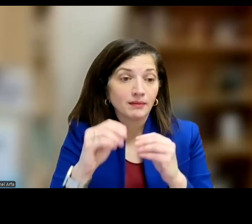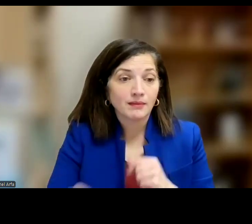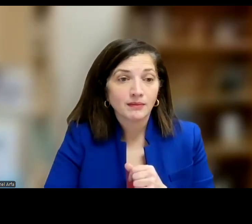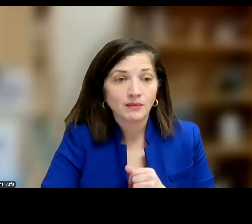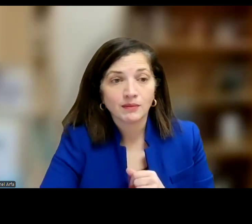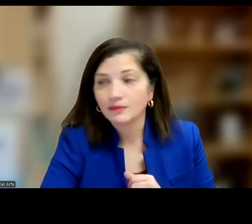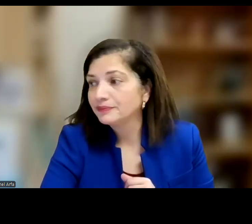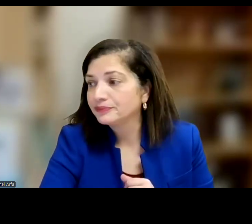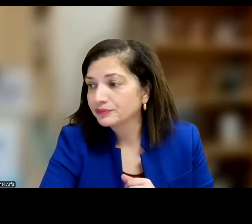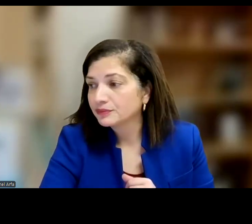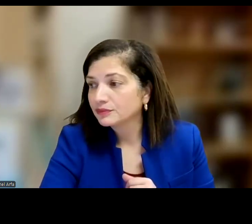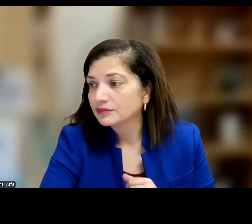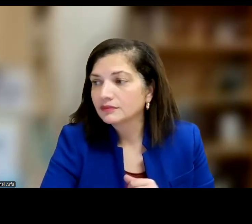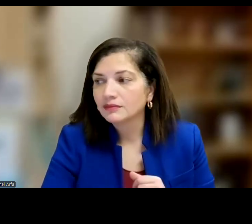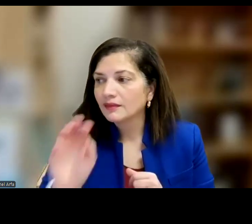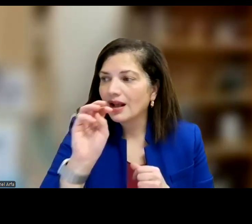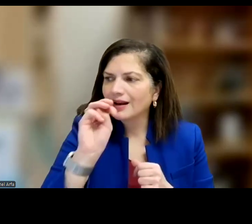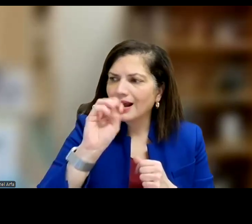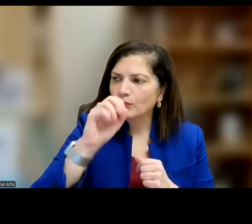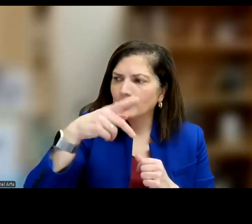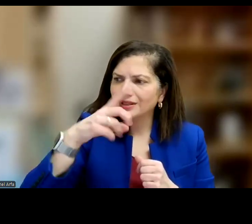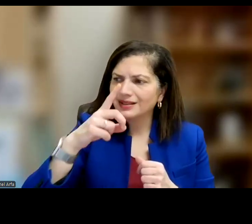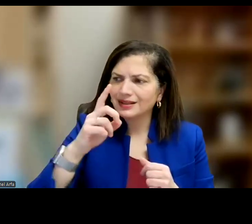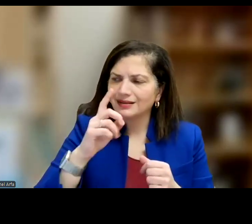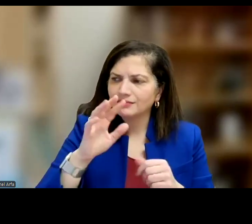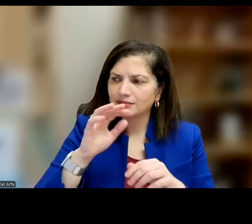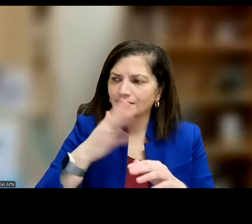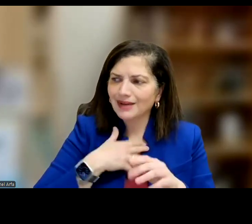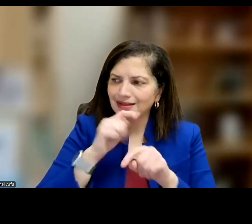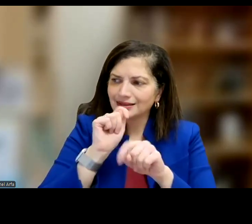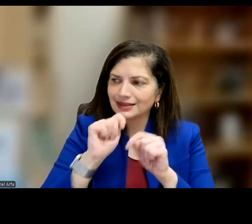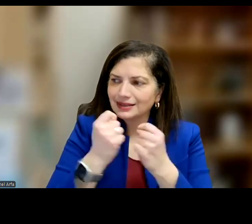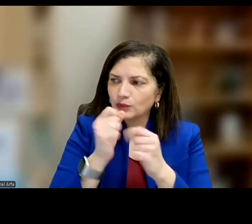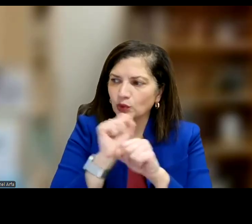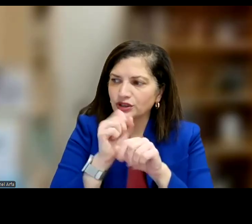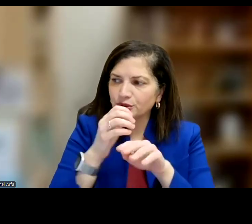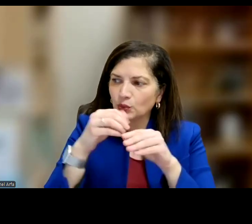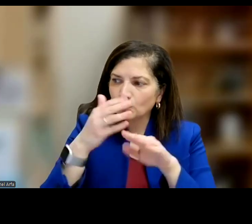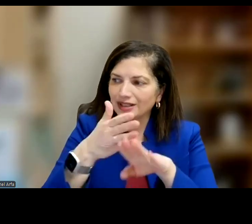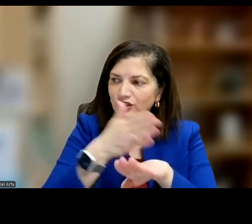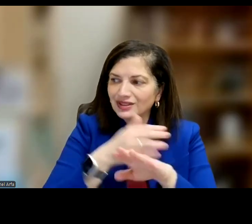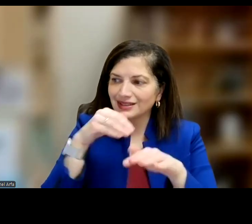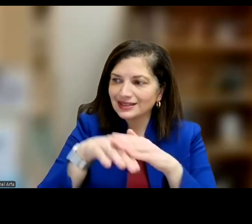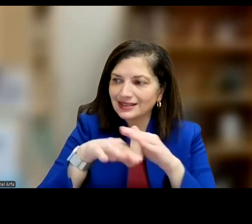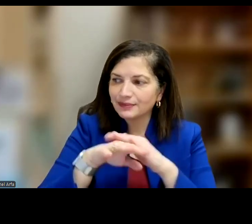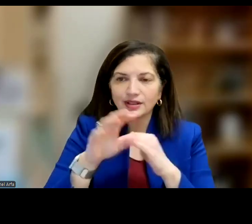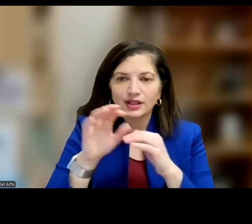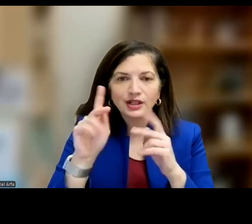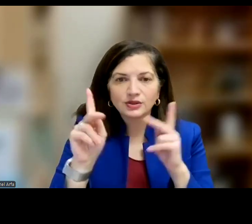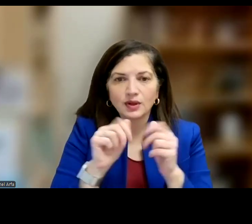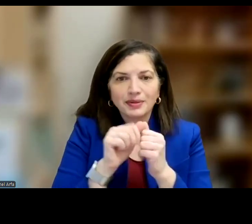13:05:10 their ability to live 13:05:15 independently. At MOPD my team